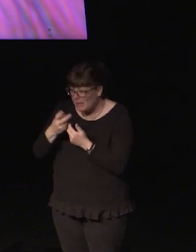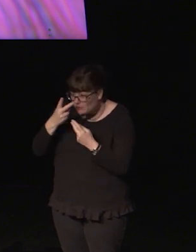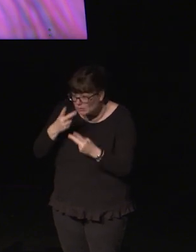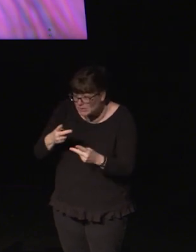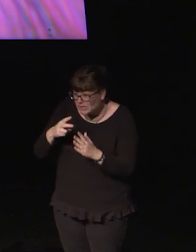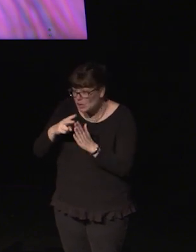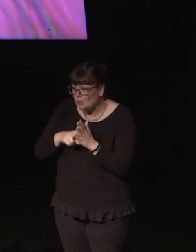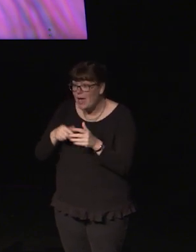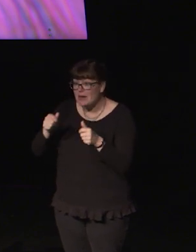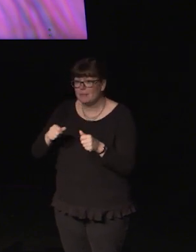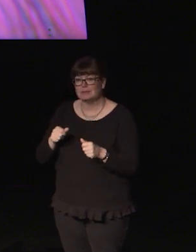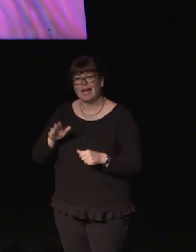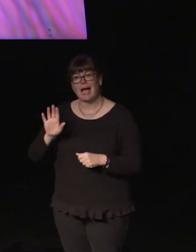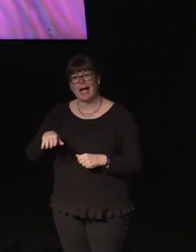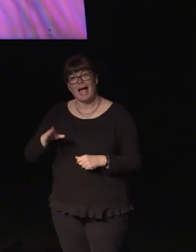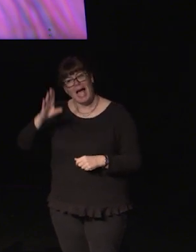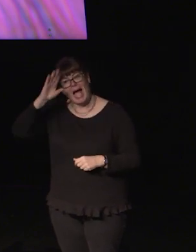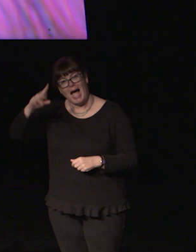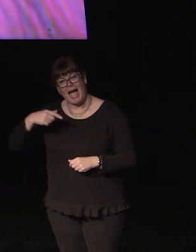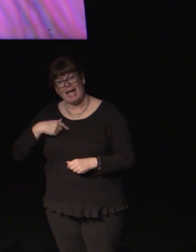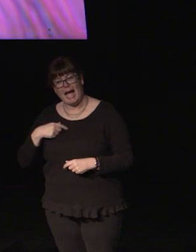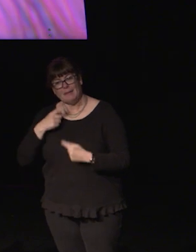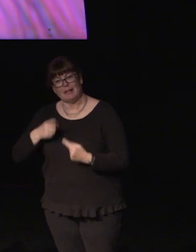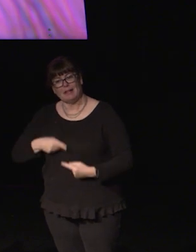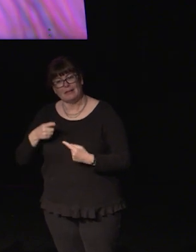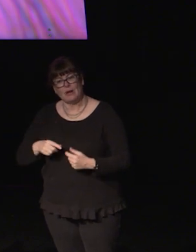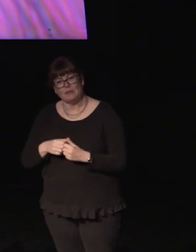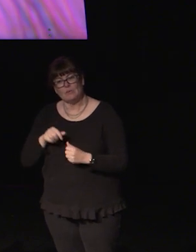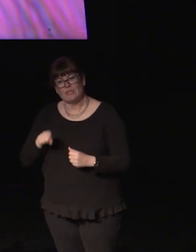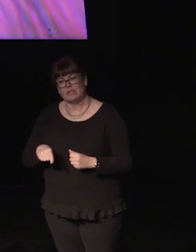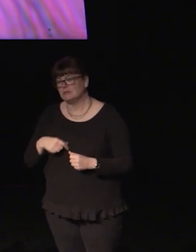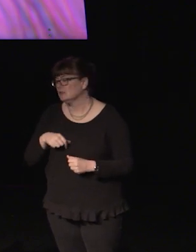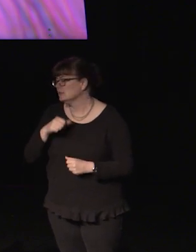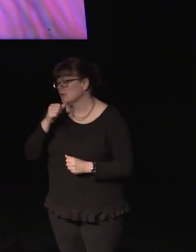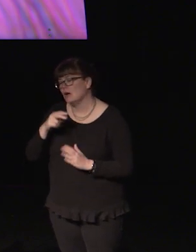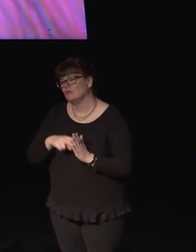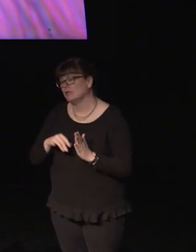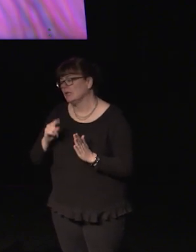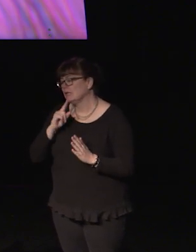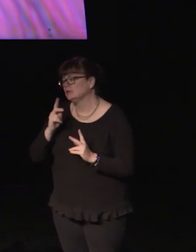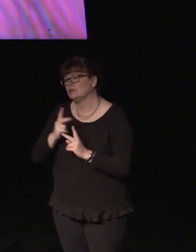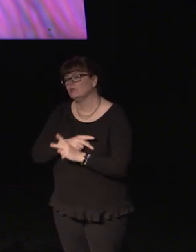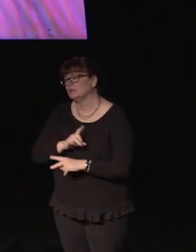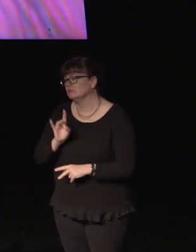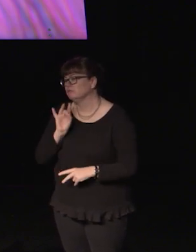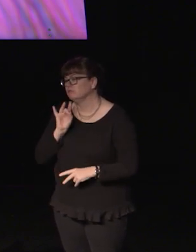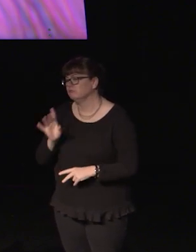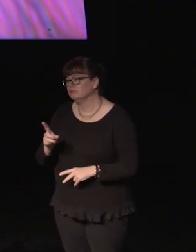about, "Hi, I'm having trouble with this." Just don't read it, it's the worst. JESSE LAUGHS STEVE LAUGHS They're not very helpful.